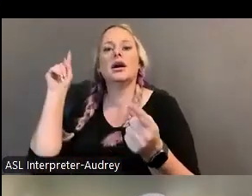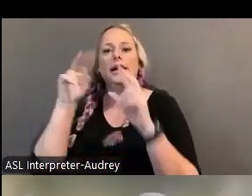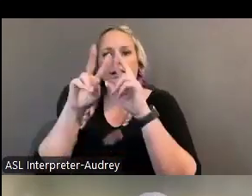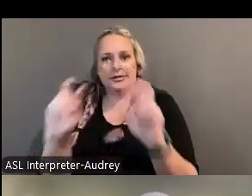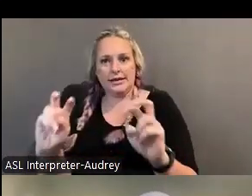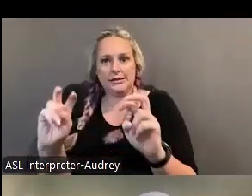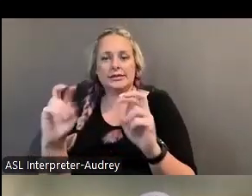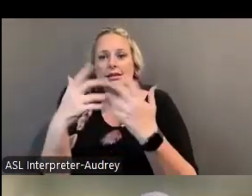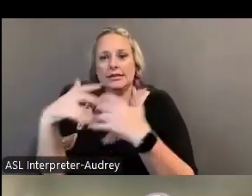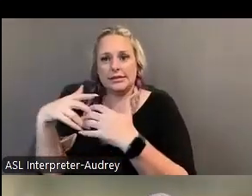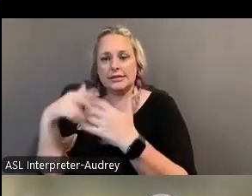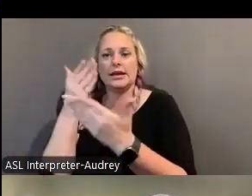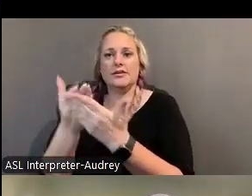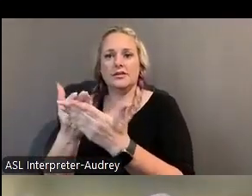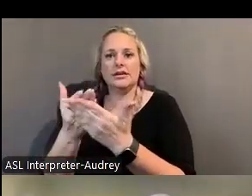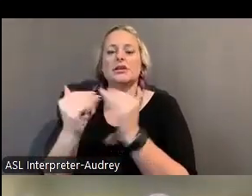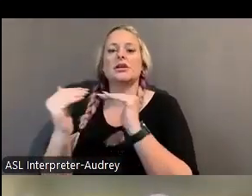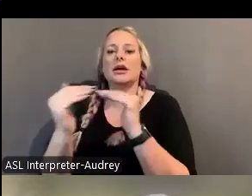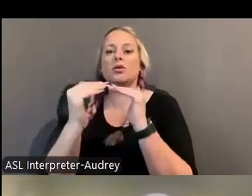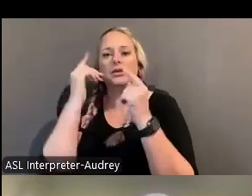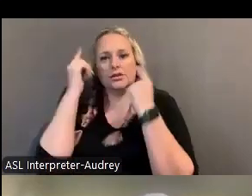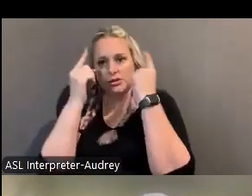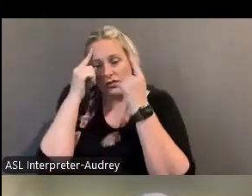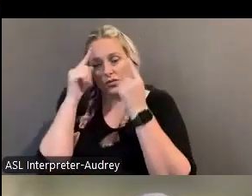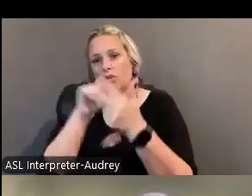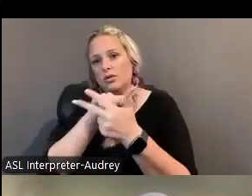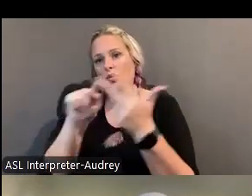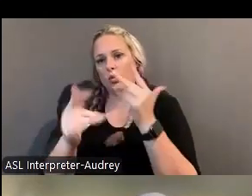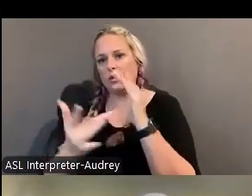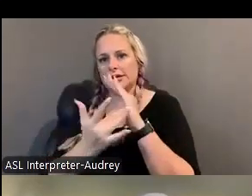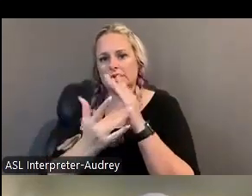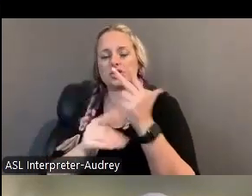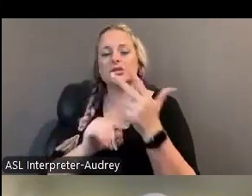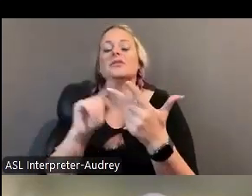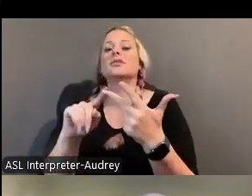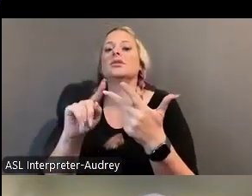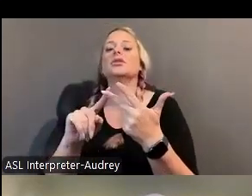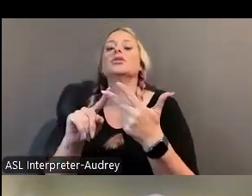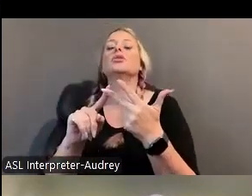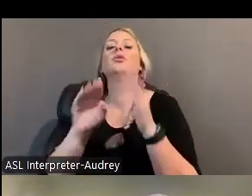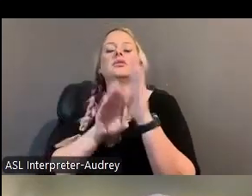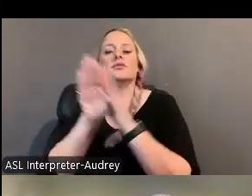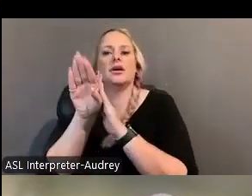technologies. And for the third objective, we developed and evaluated this equity focus